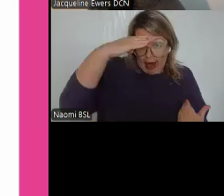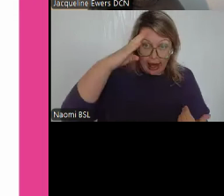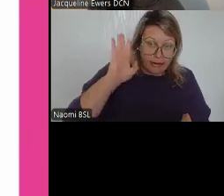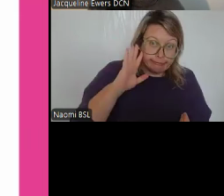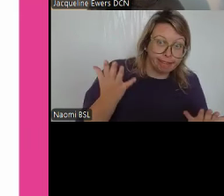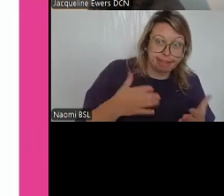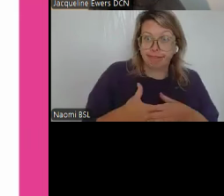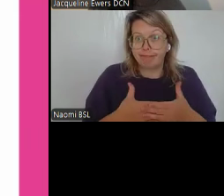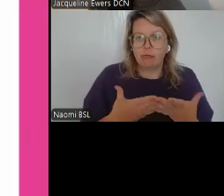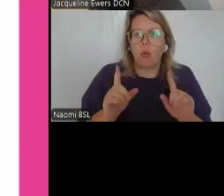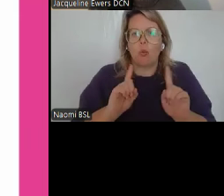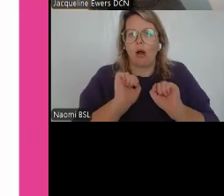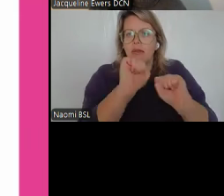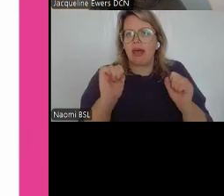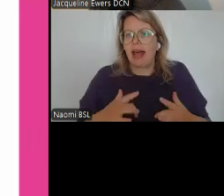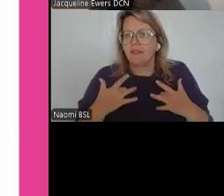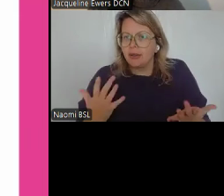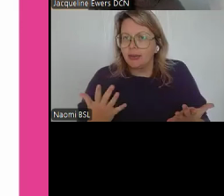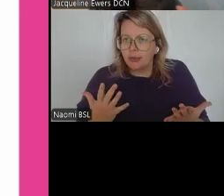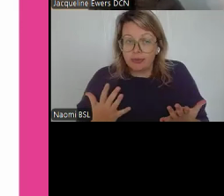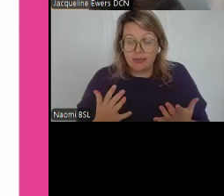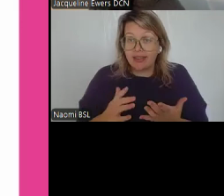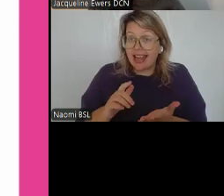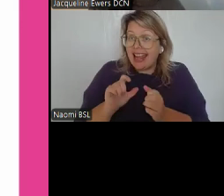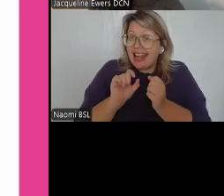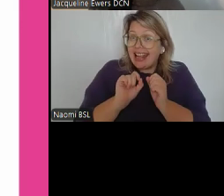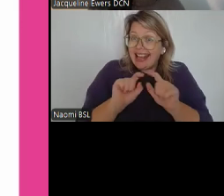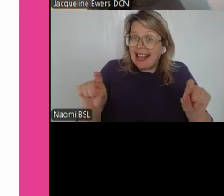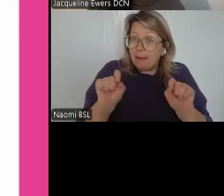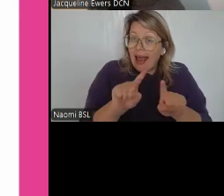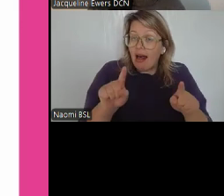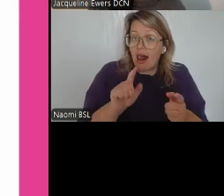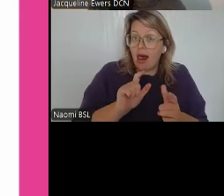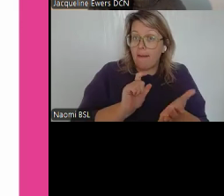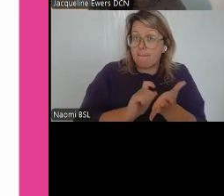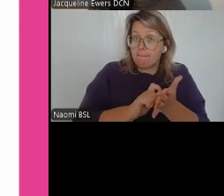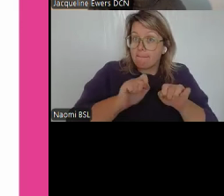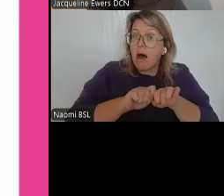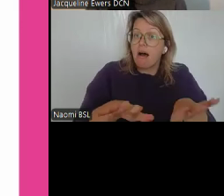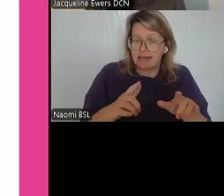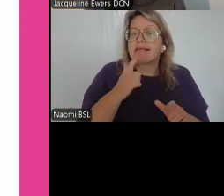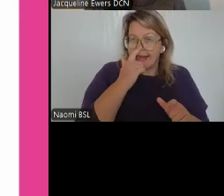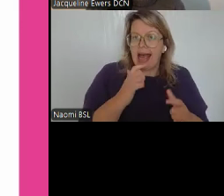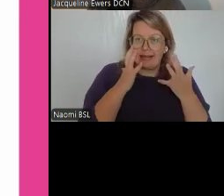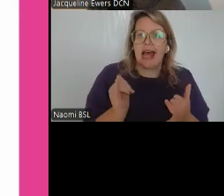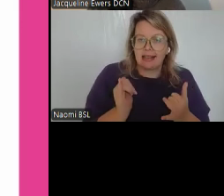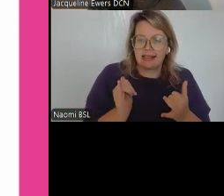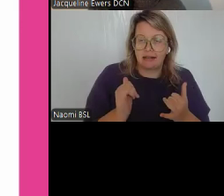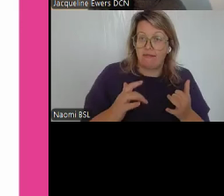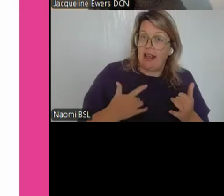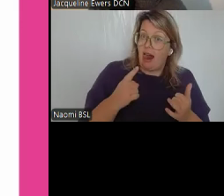Again, the ability for email marketing to test that is there.